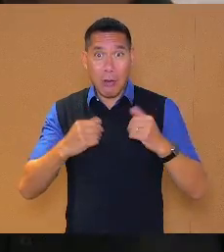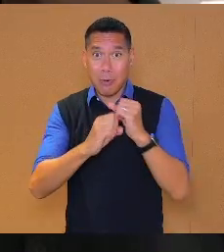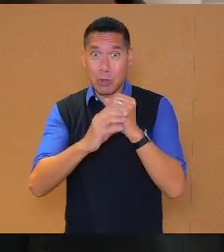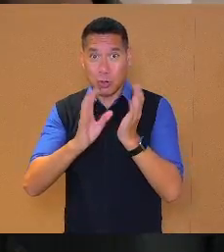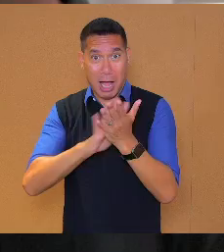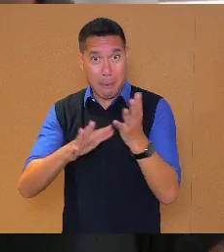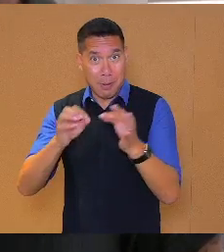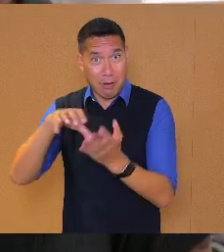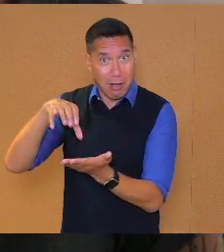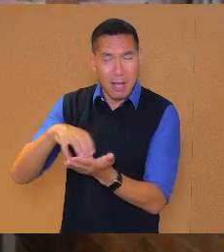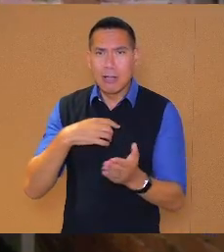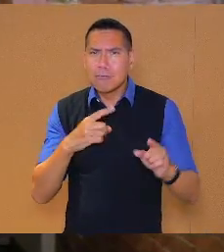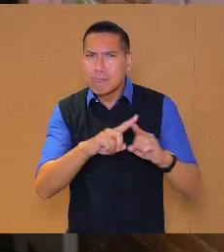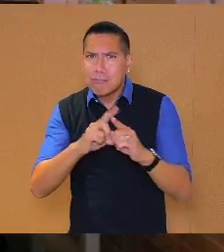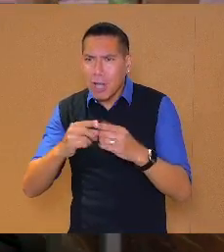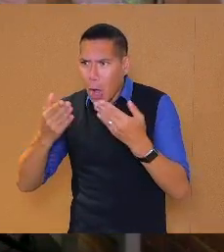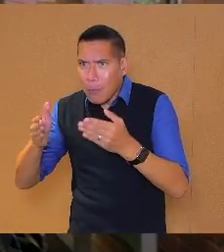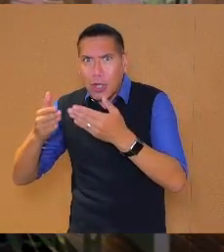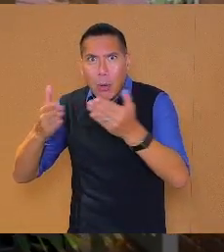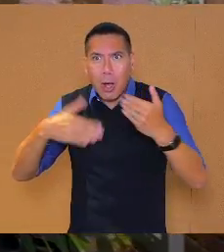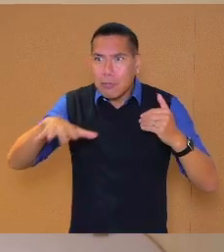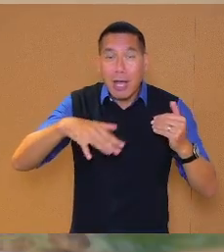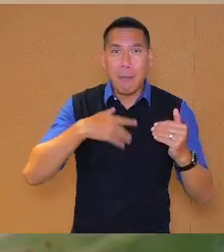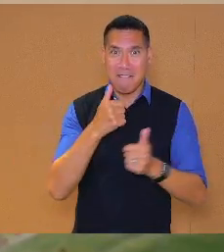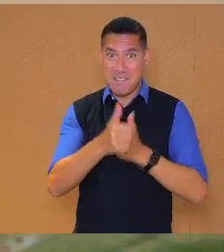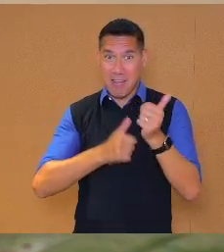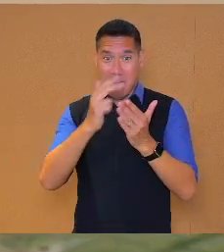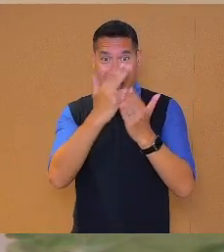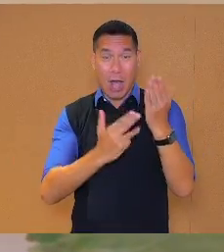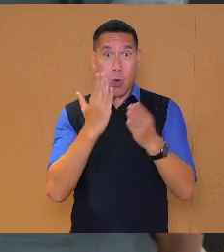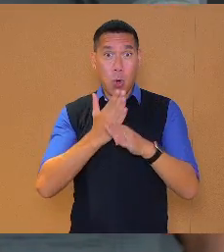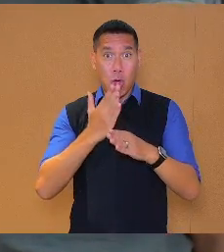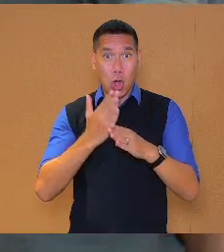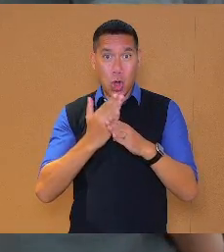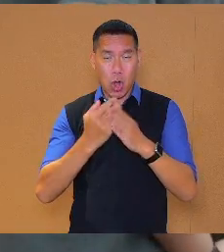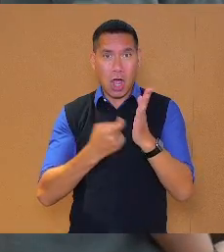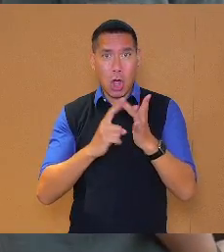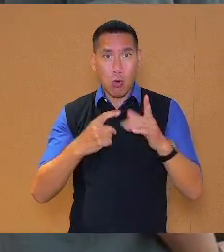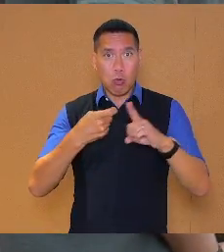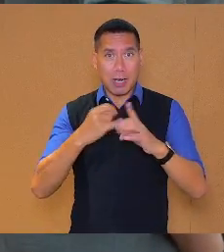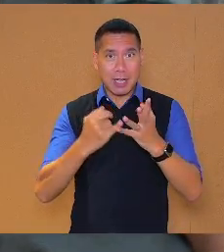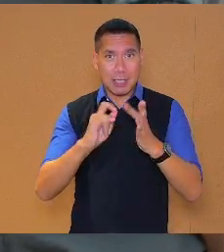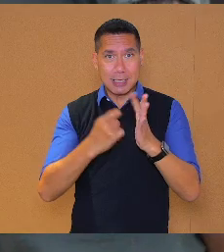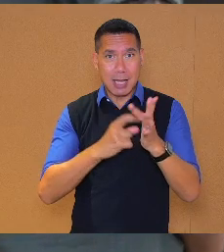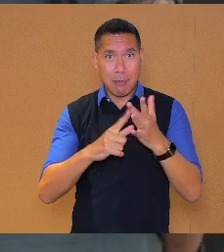promotion hub. There are so many open and accessible spaces. One of my favourite pieces of